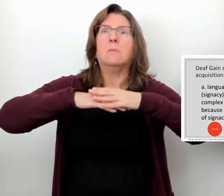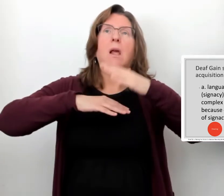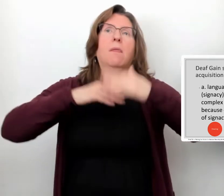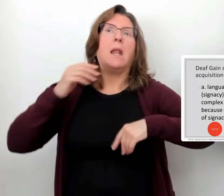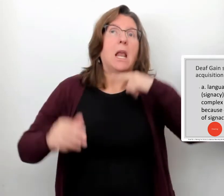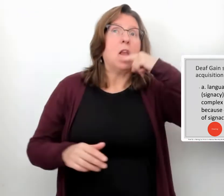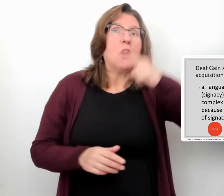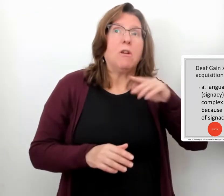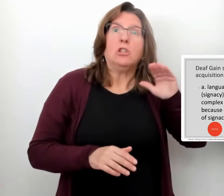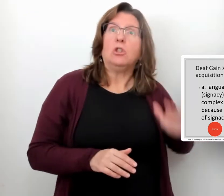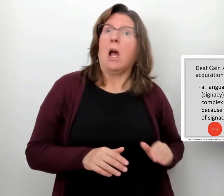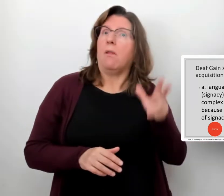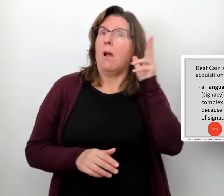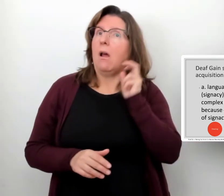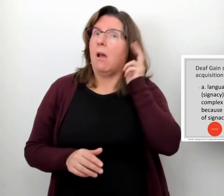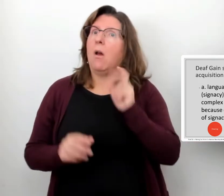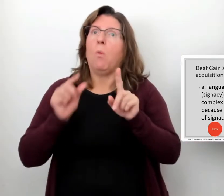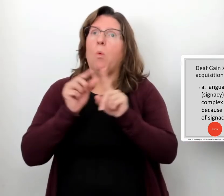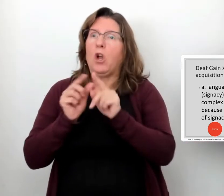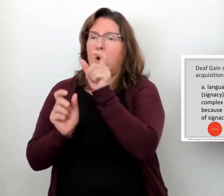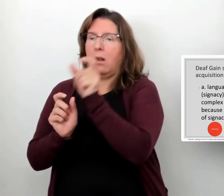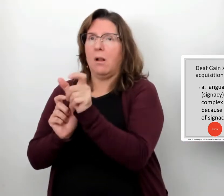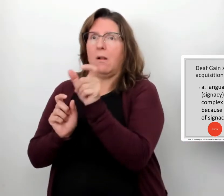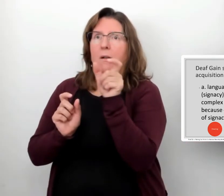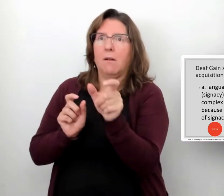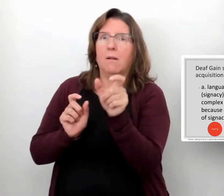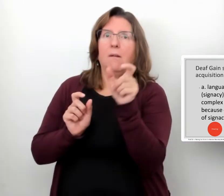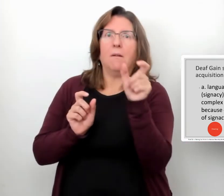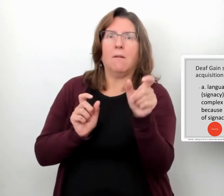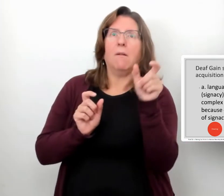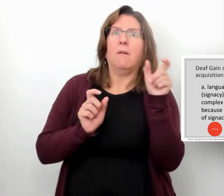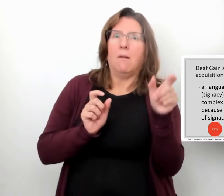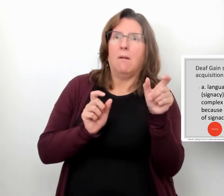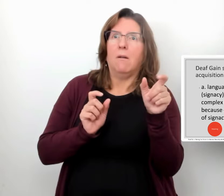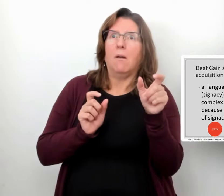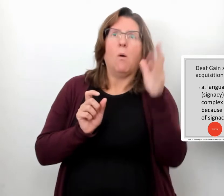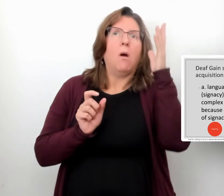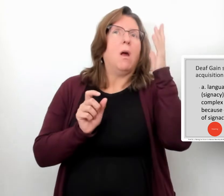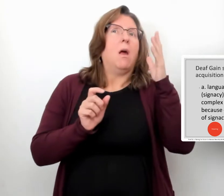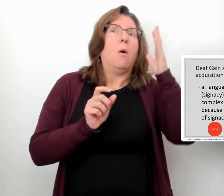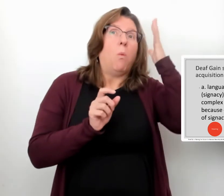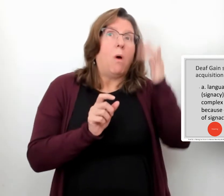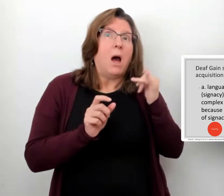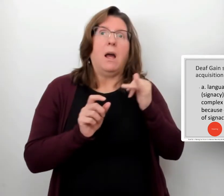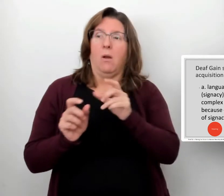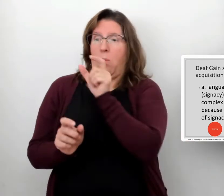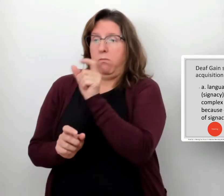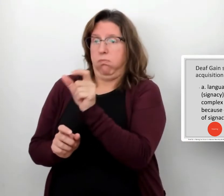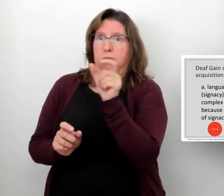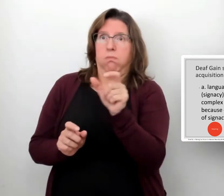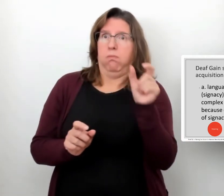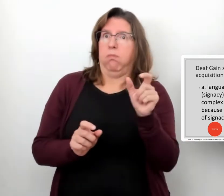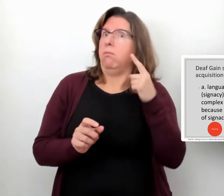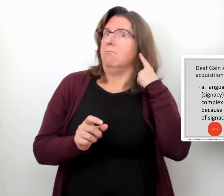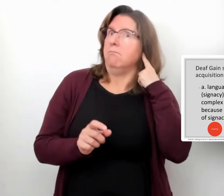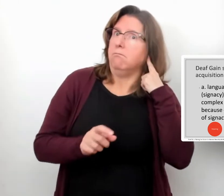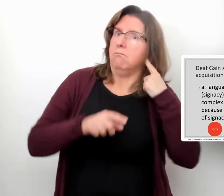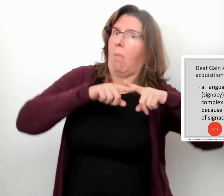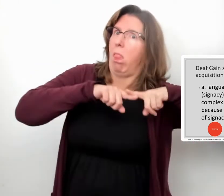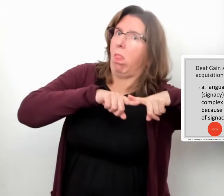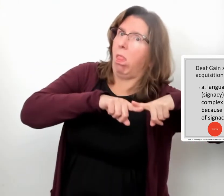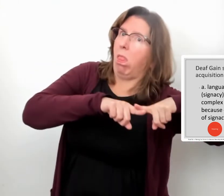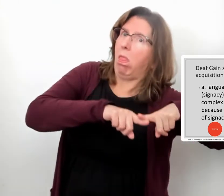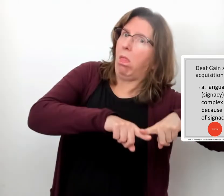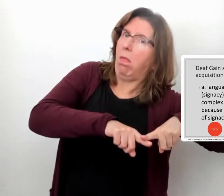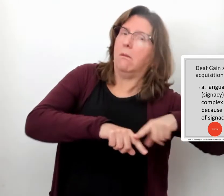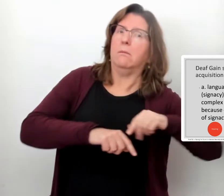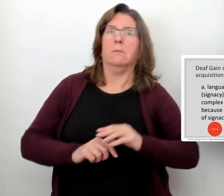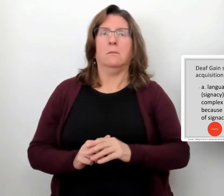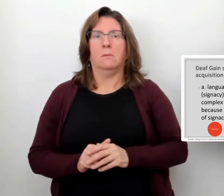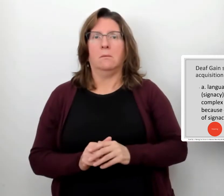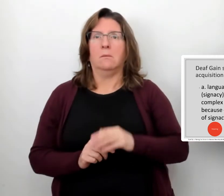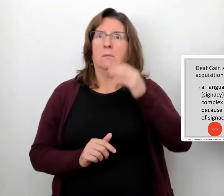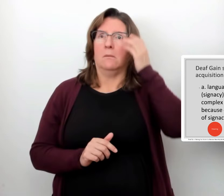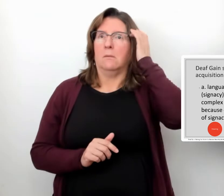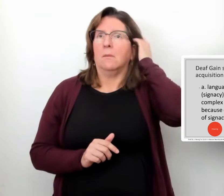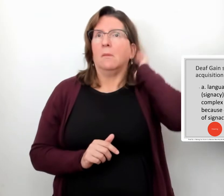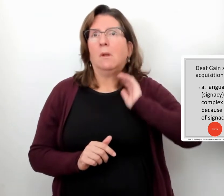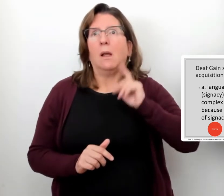compared to a hearing child working from strictly auditory language input.